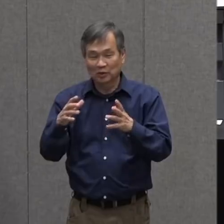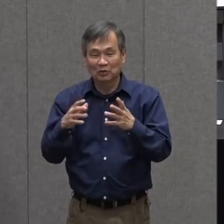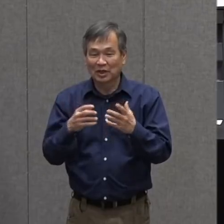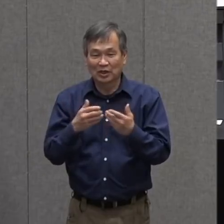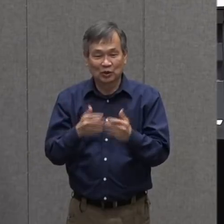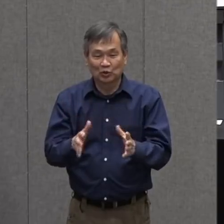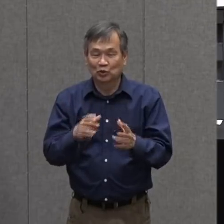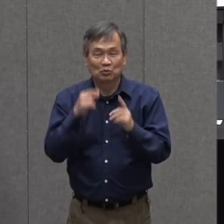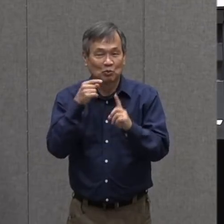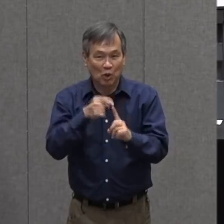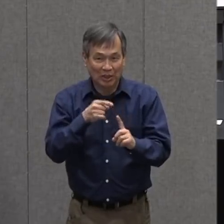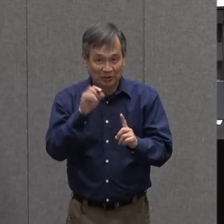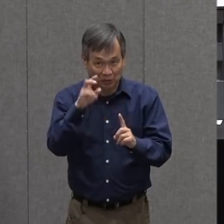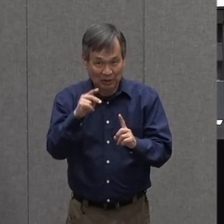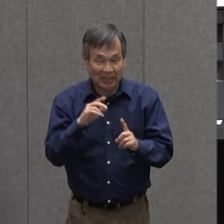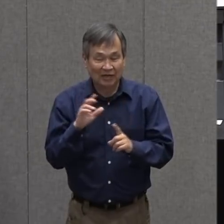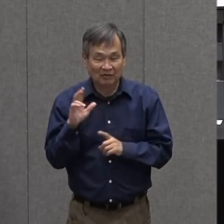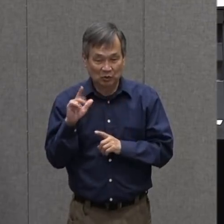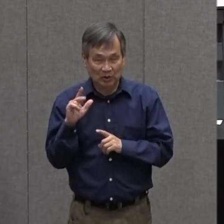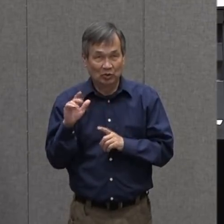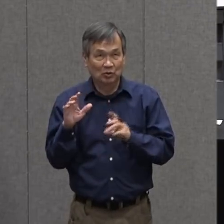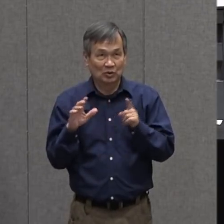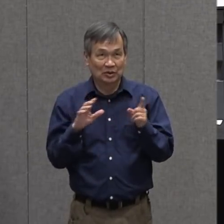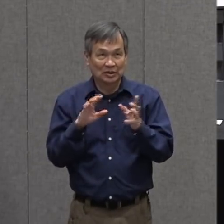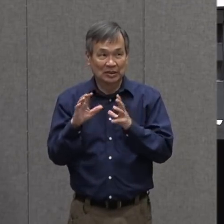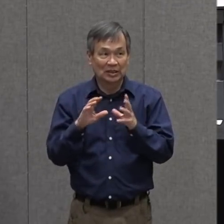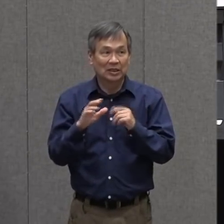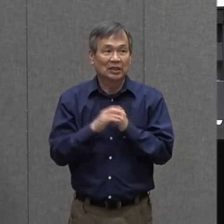So I have 23, so that nine we just need one more,